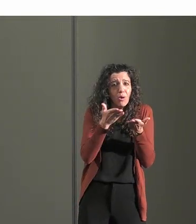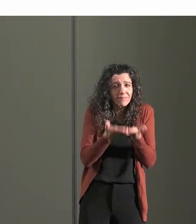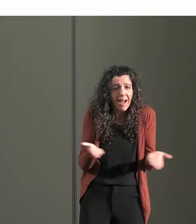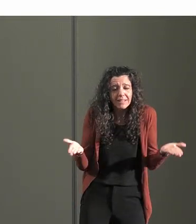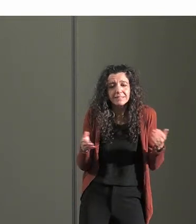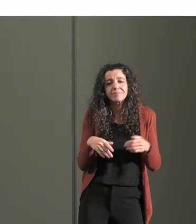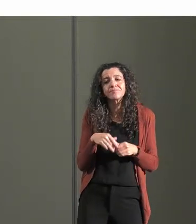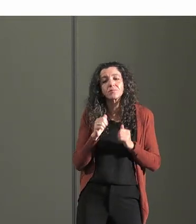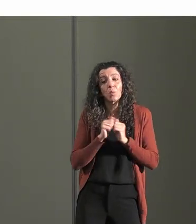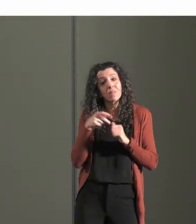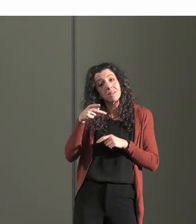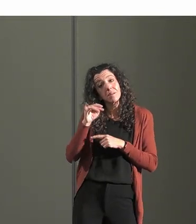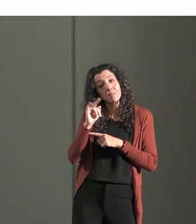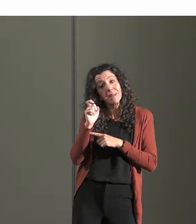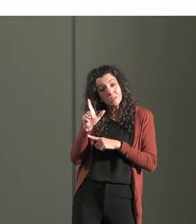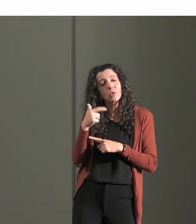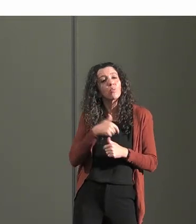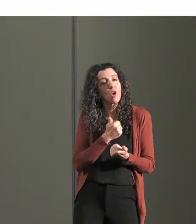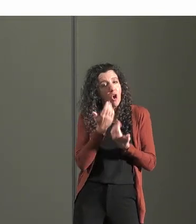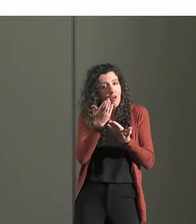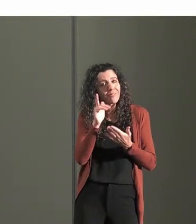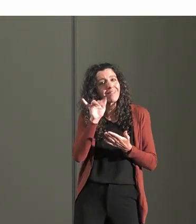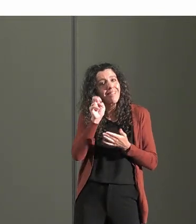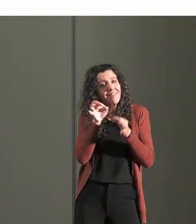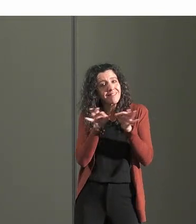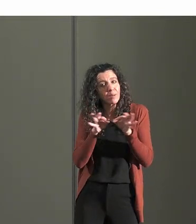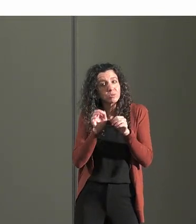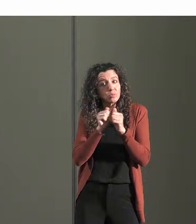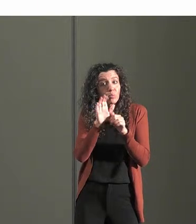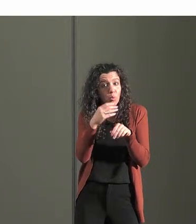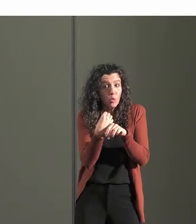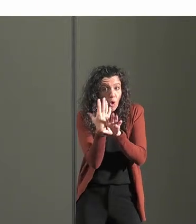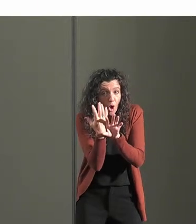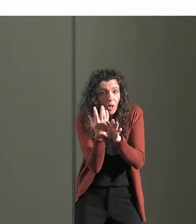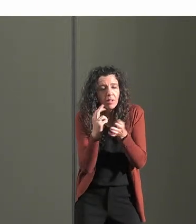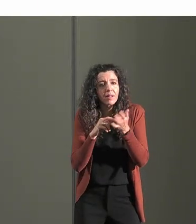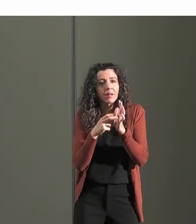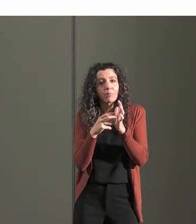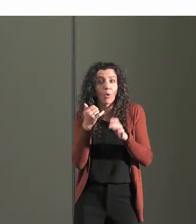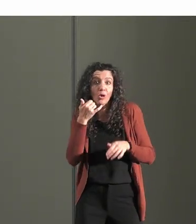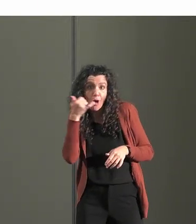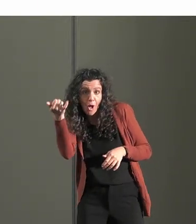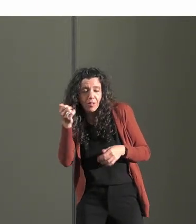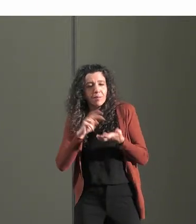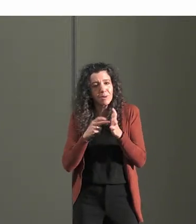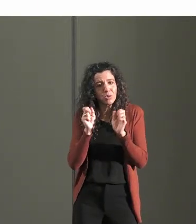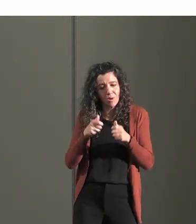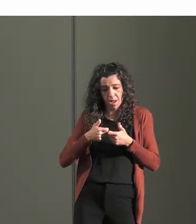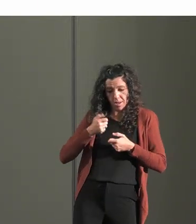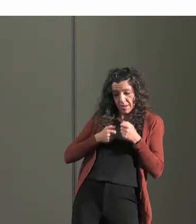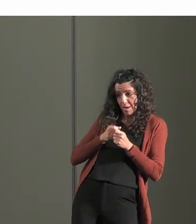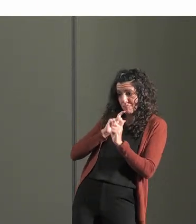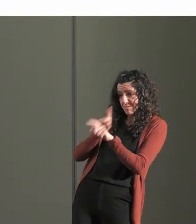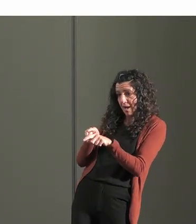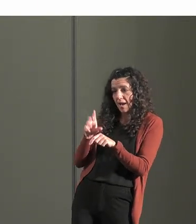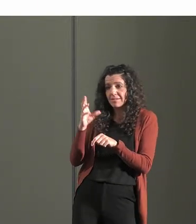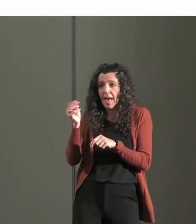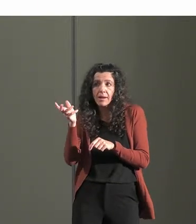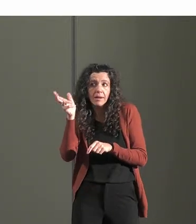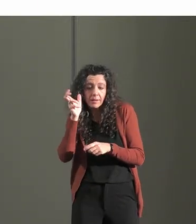devieismts device Pixel we offer live captions for call it